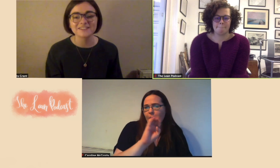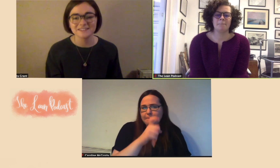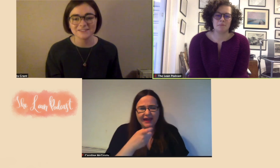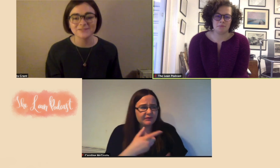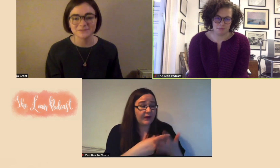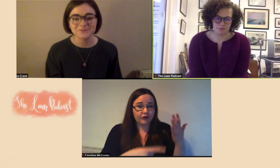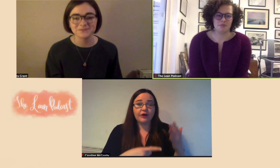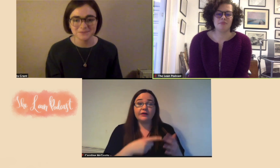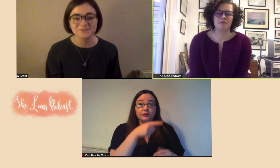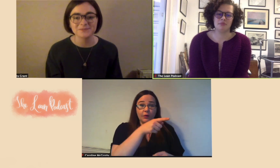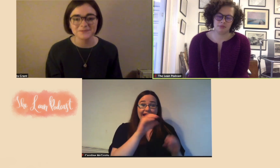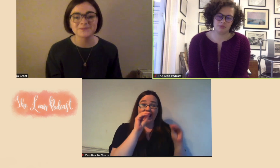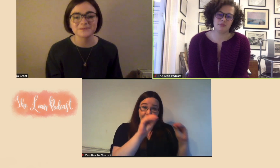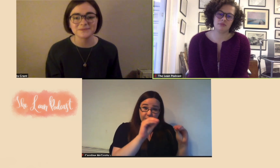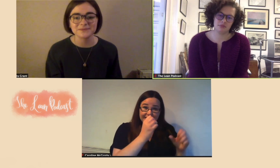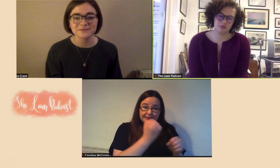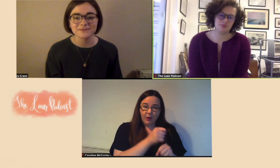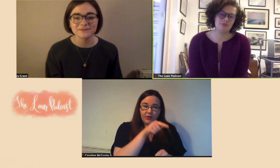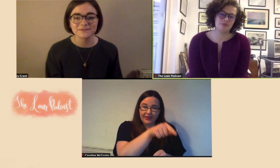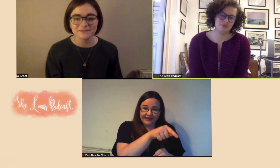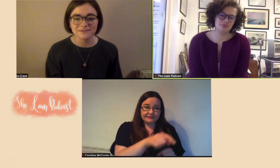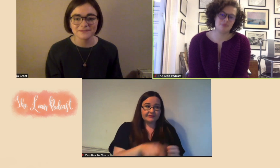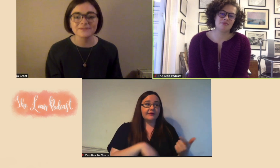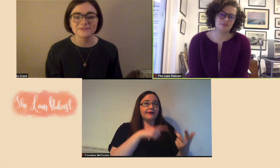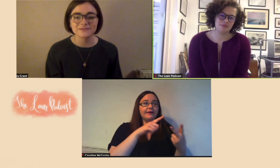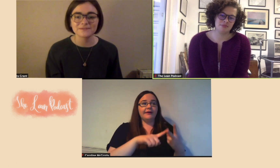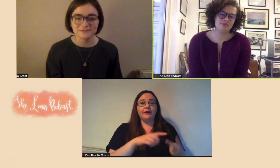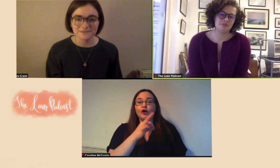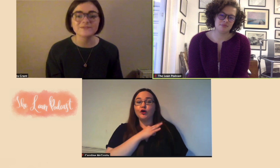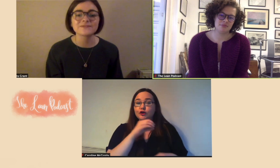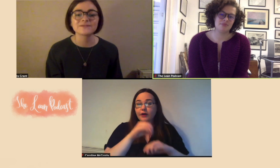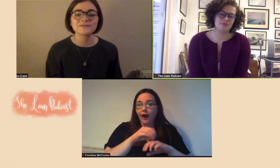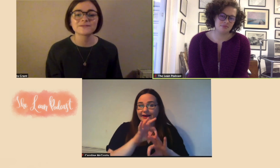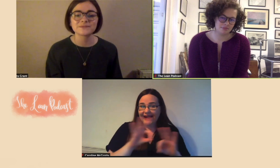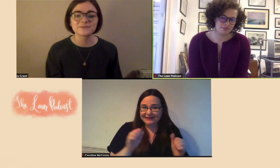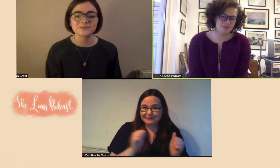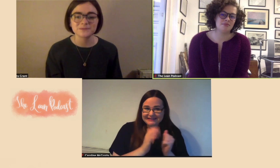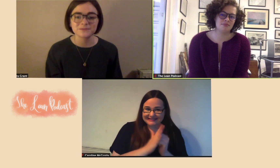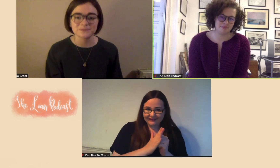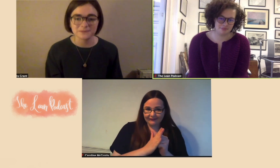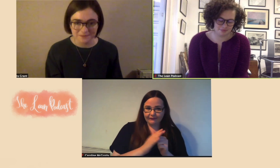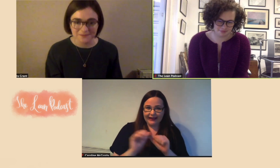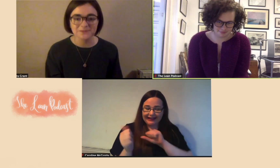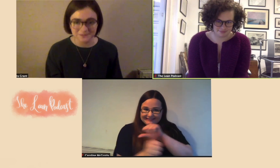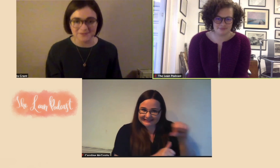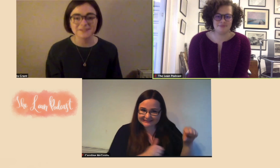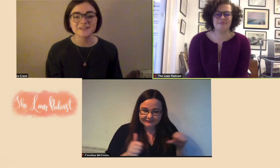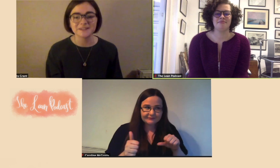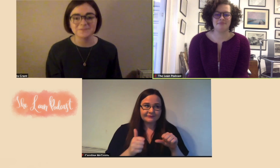about what types of platforms there are, what platforms are accessible, Zoom or WebEx or any of those.